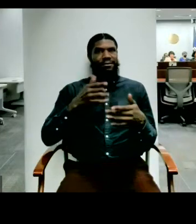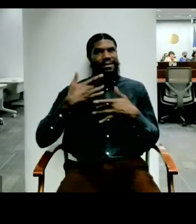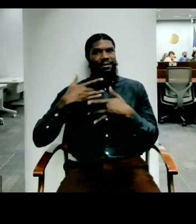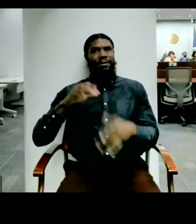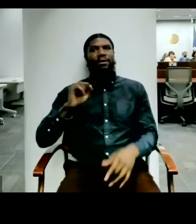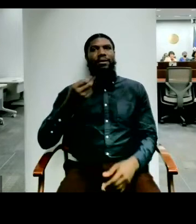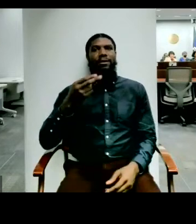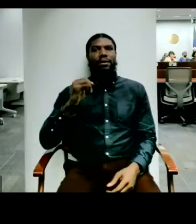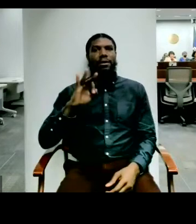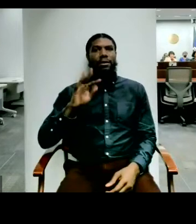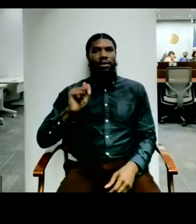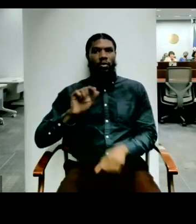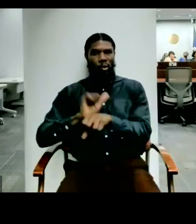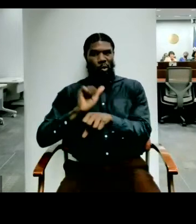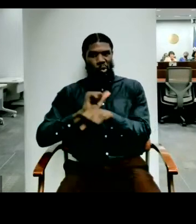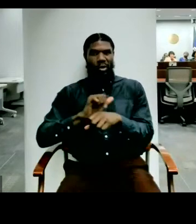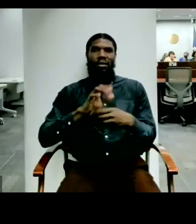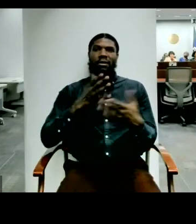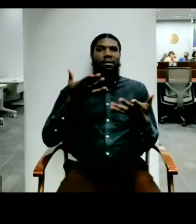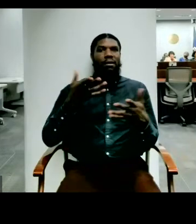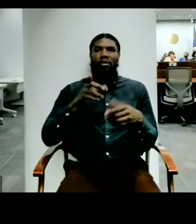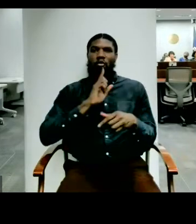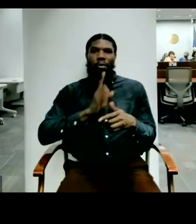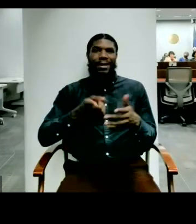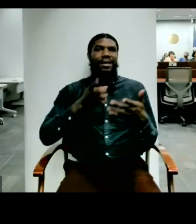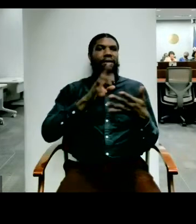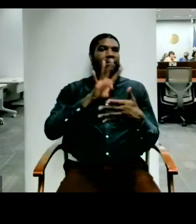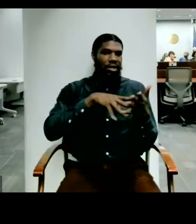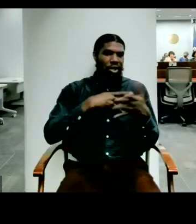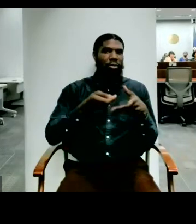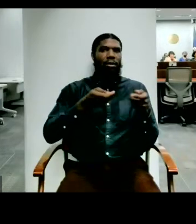you know, take a few minutes or rearrange your schedule in the same way that someone who is